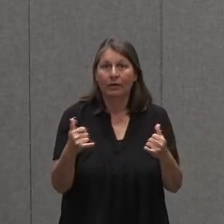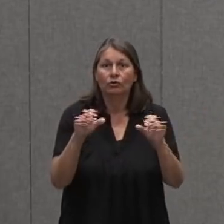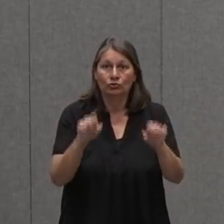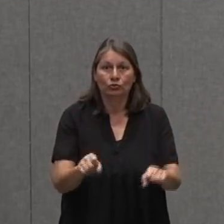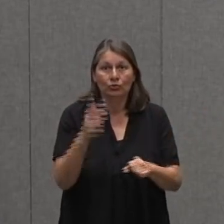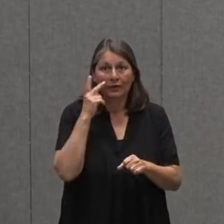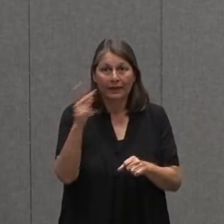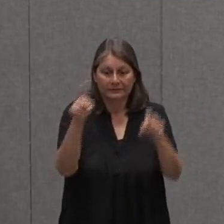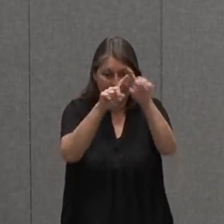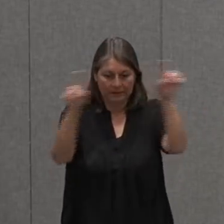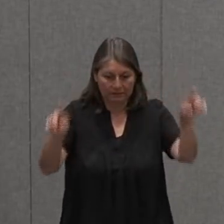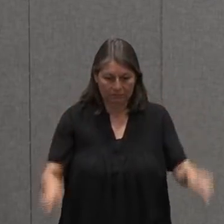that we're gonna be working with.